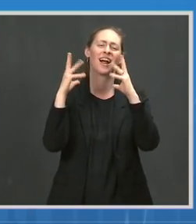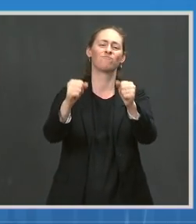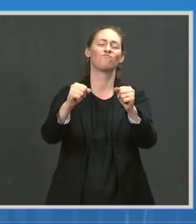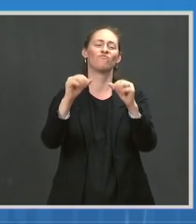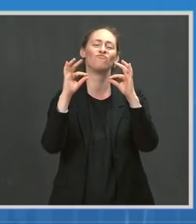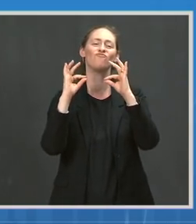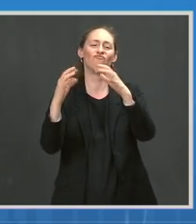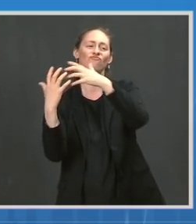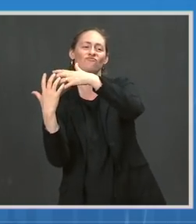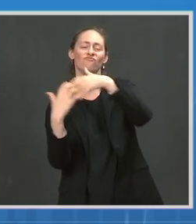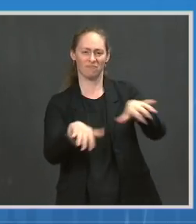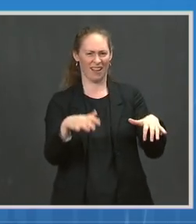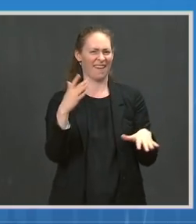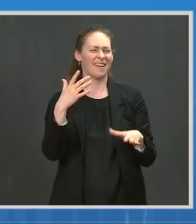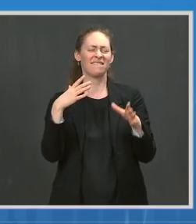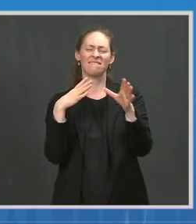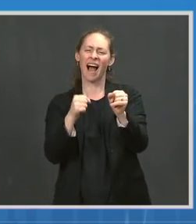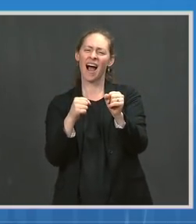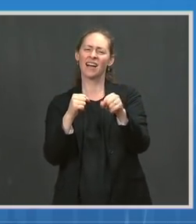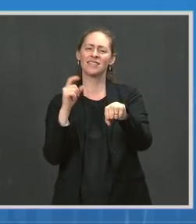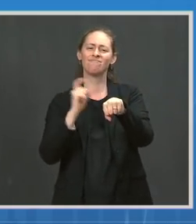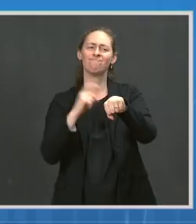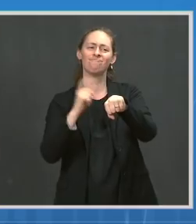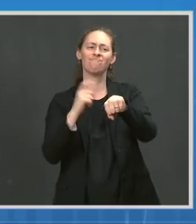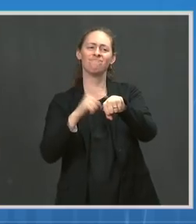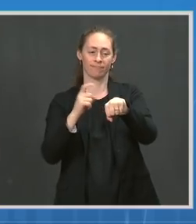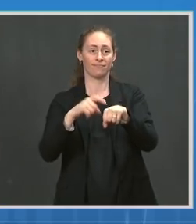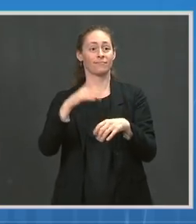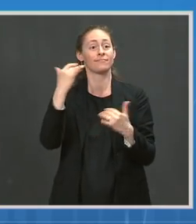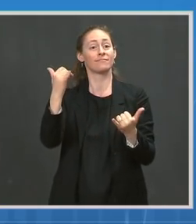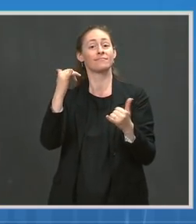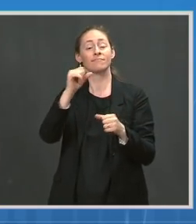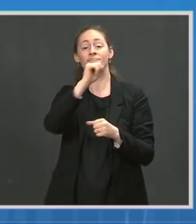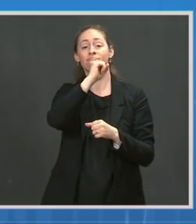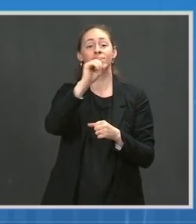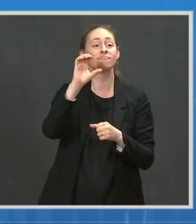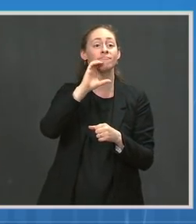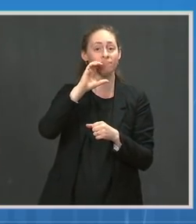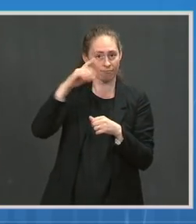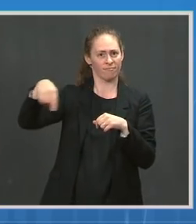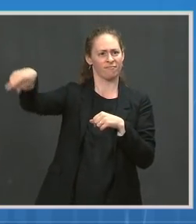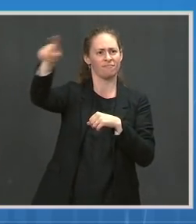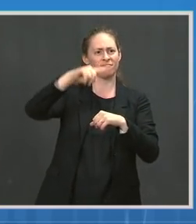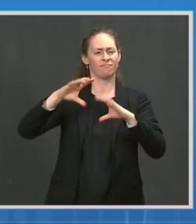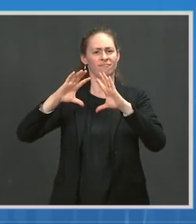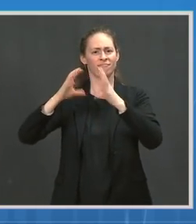Over 80 percent of seniors have had at least their first shot, up from 8 percent.